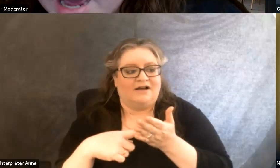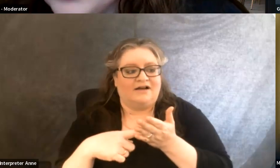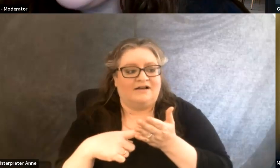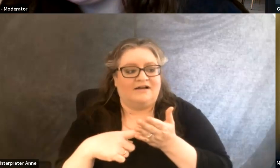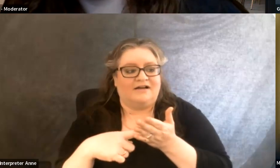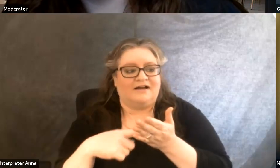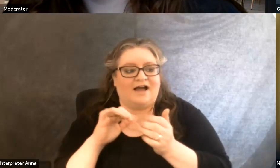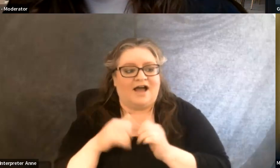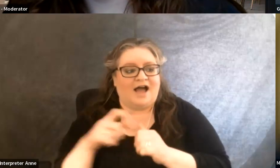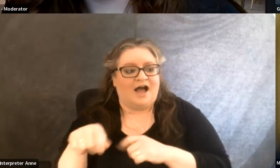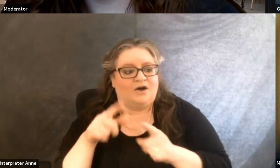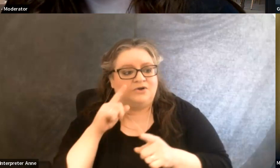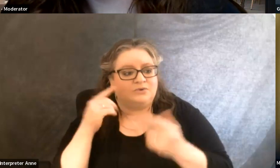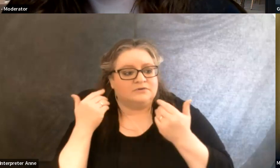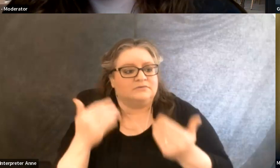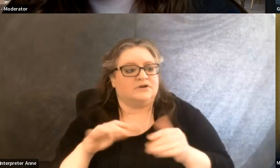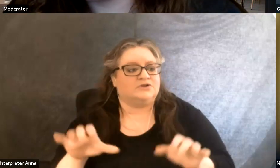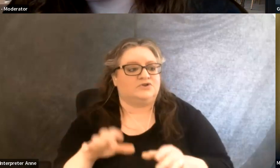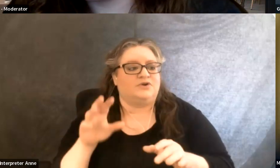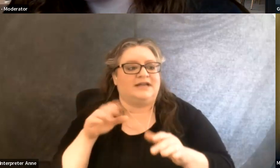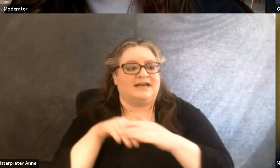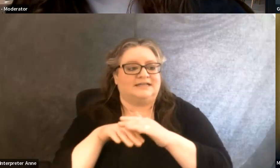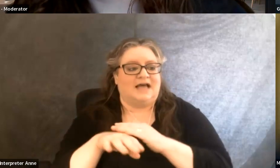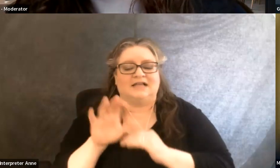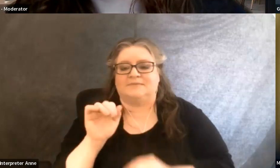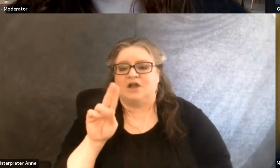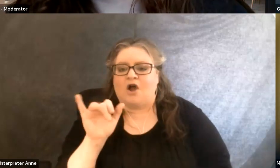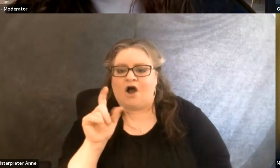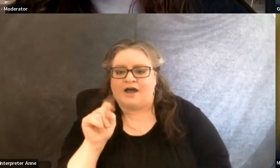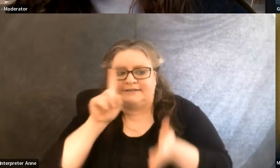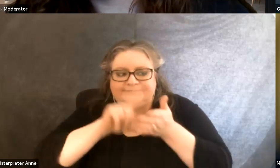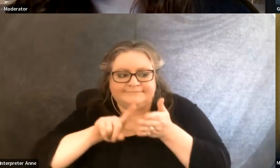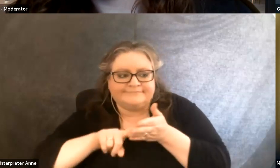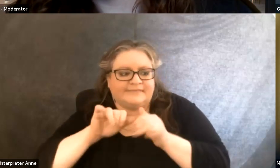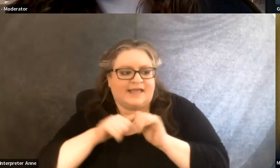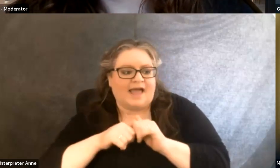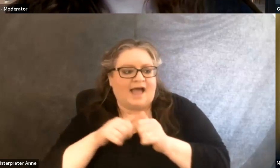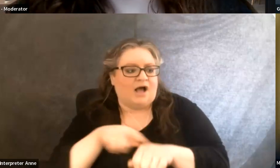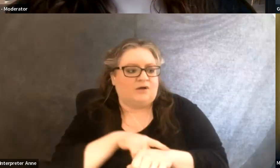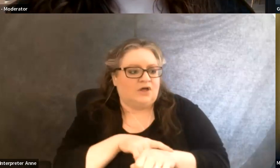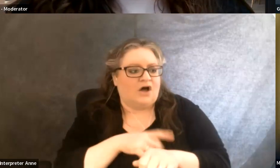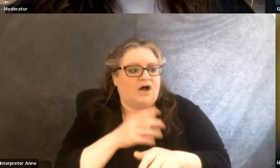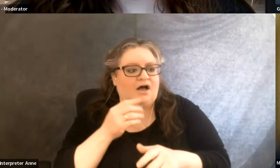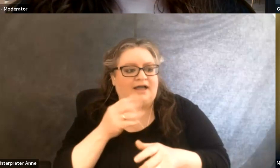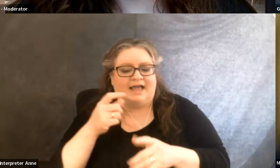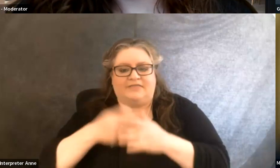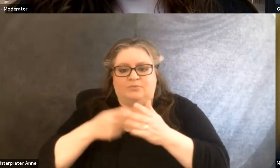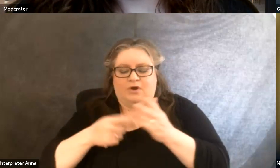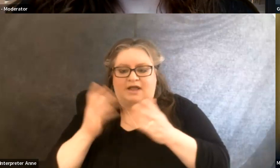how you would go about doing an accessibility audit, how long you would take, and any price range for doing this?"